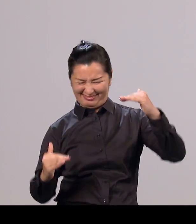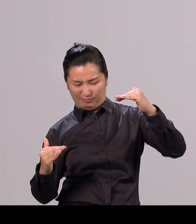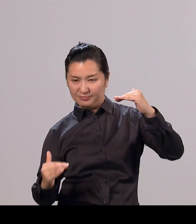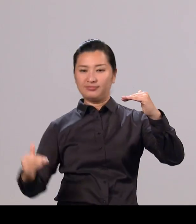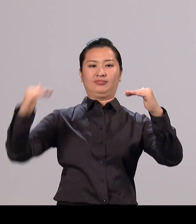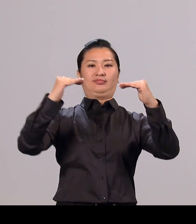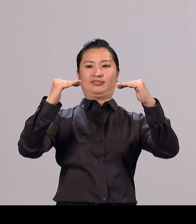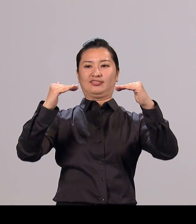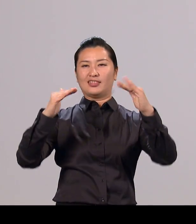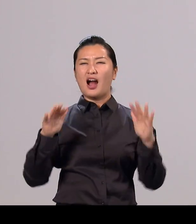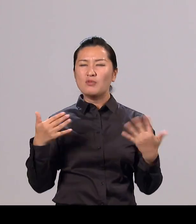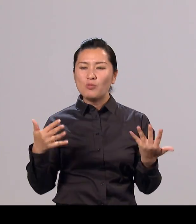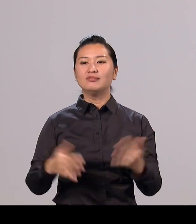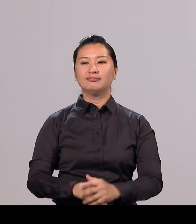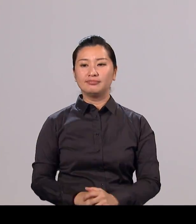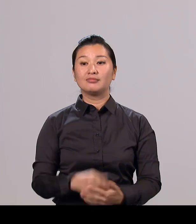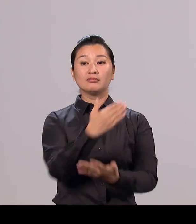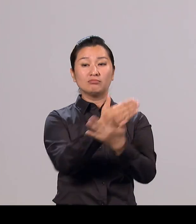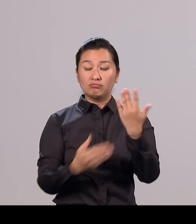Some of you have actually told me that you welcome the competition